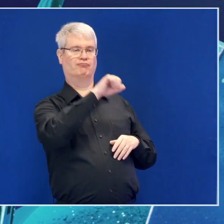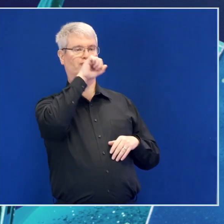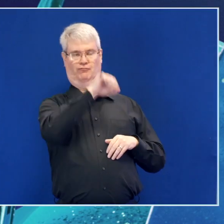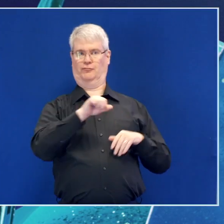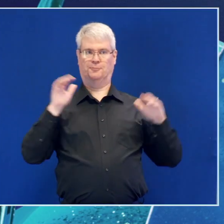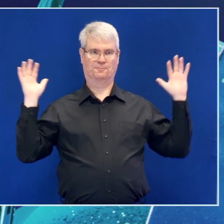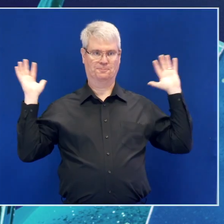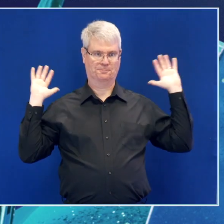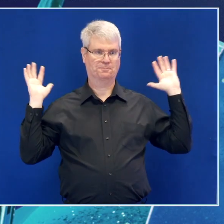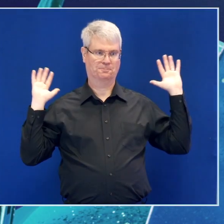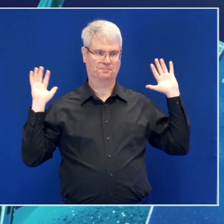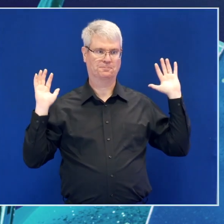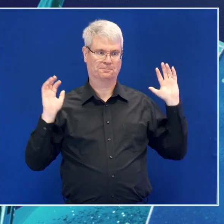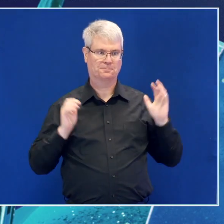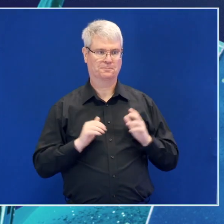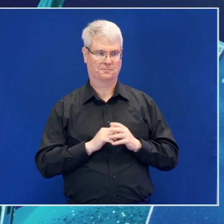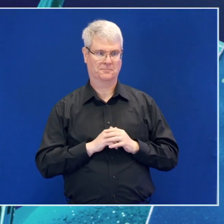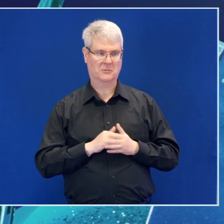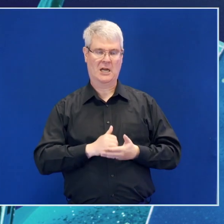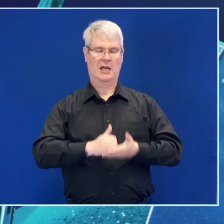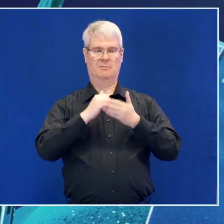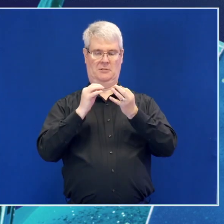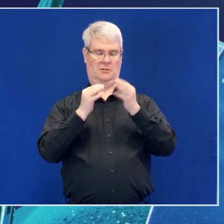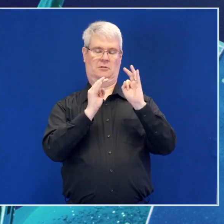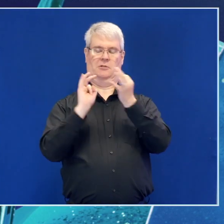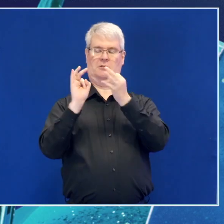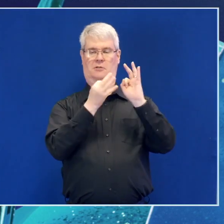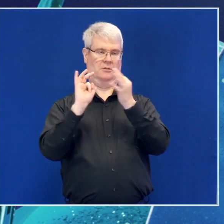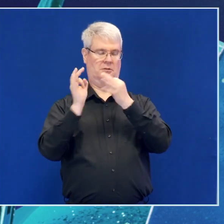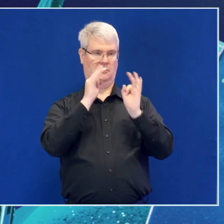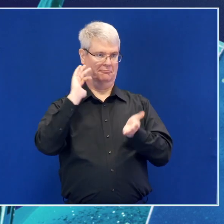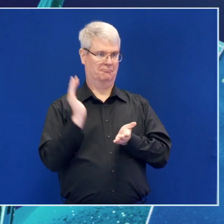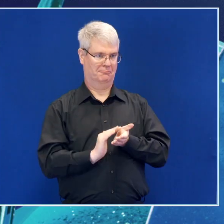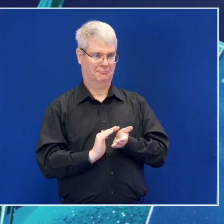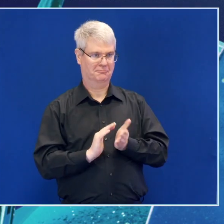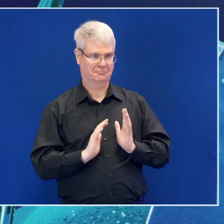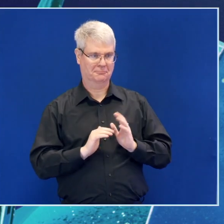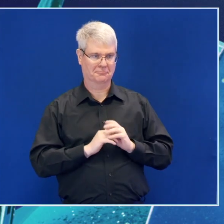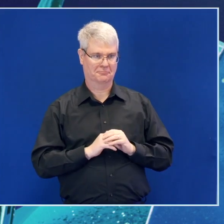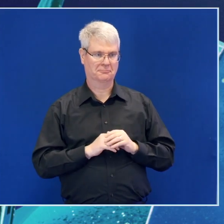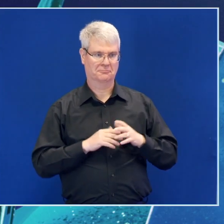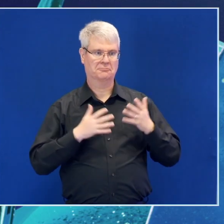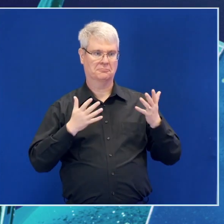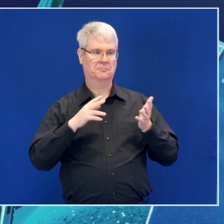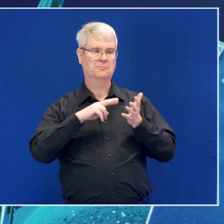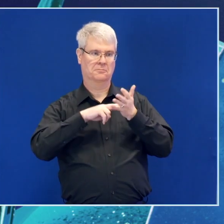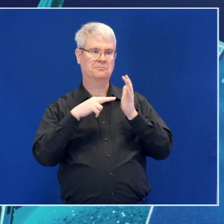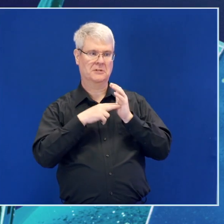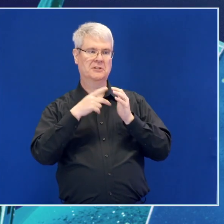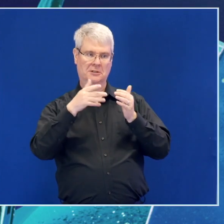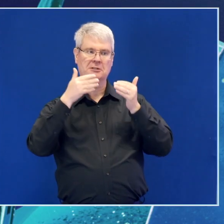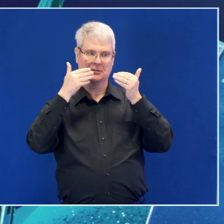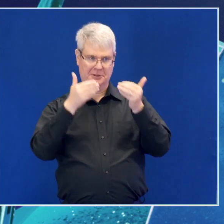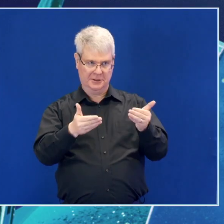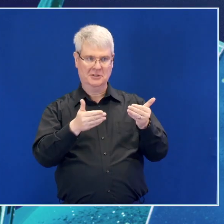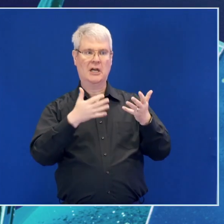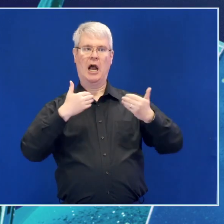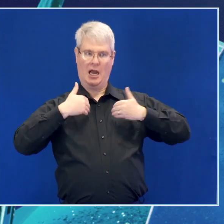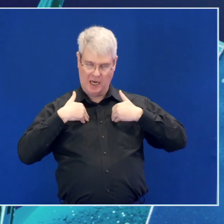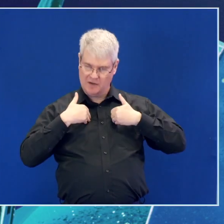The takeaway is, you know, if you wanted to learn about the community, work with the community. They're there to help you. They will always assist.